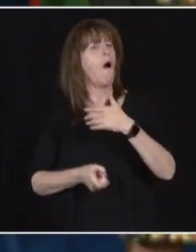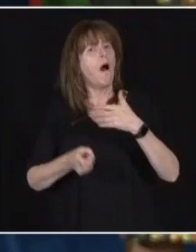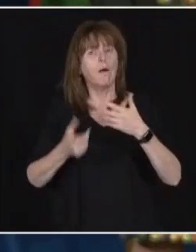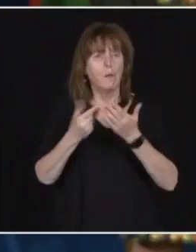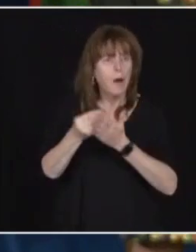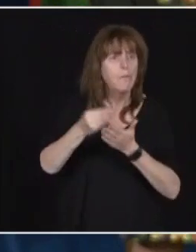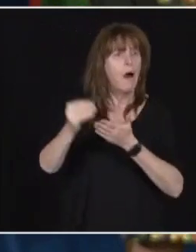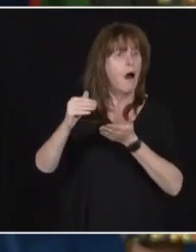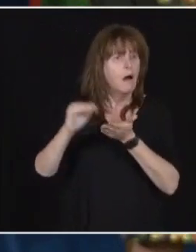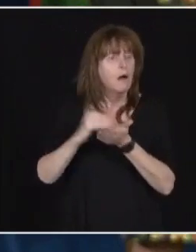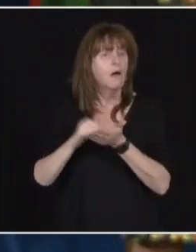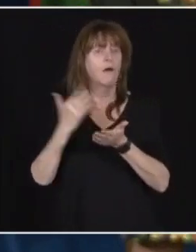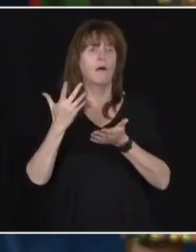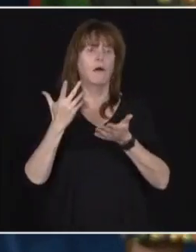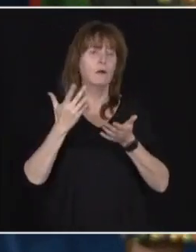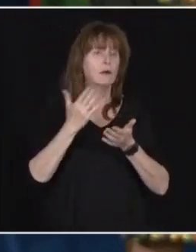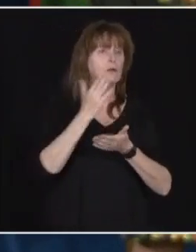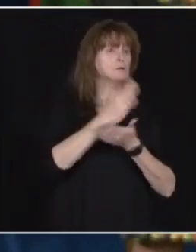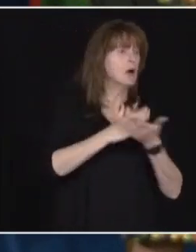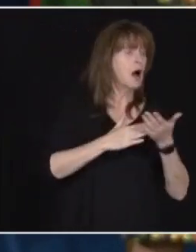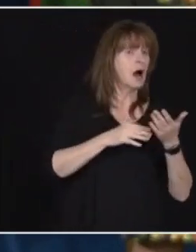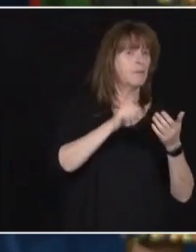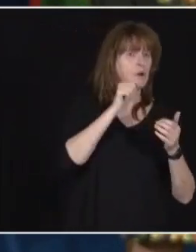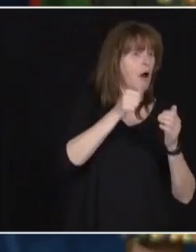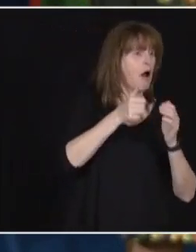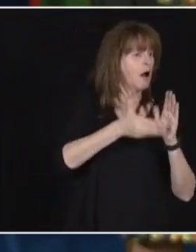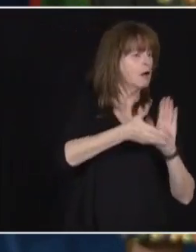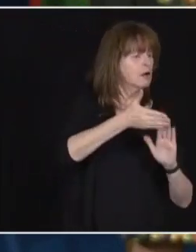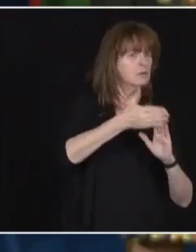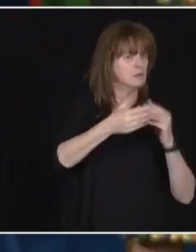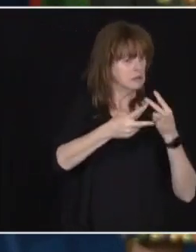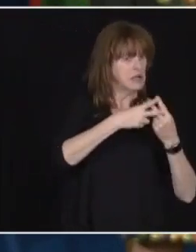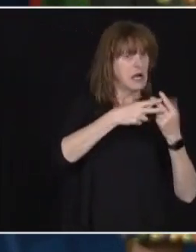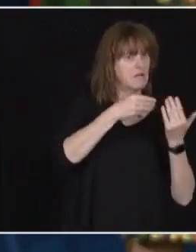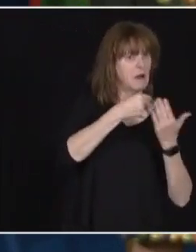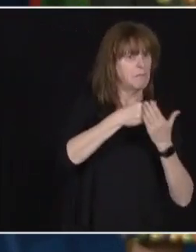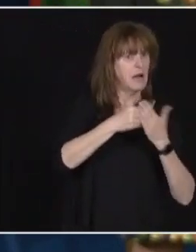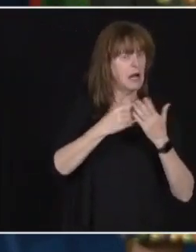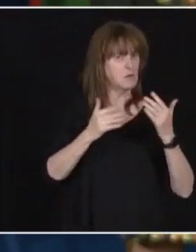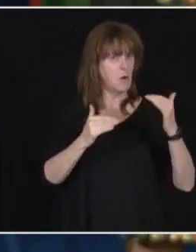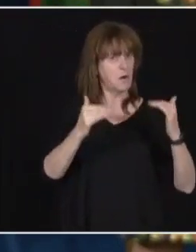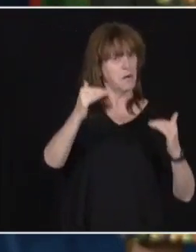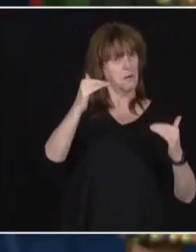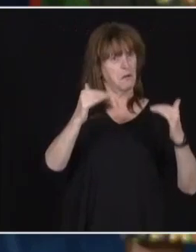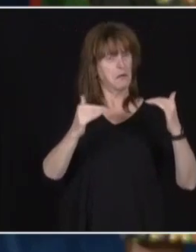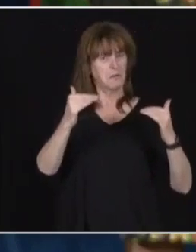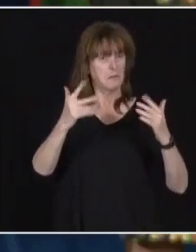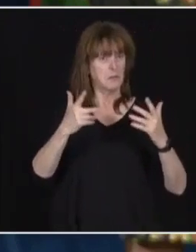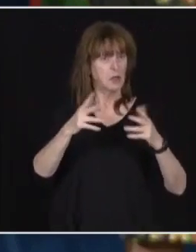There could be new costs coming online especially as we look to prepare for the reopening of schools for assurance of temper.